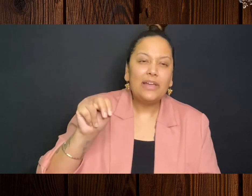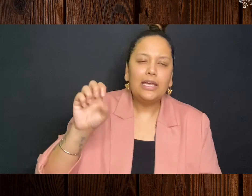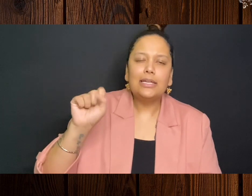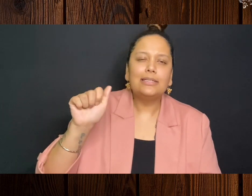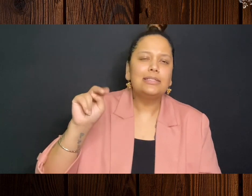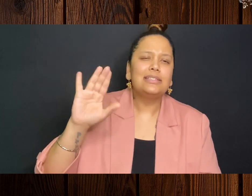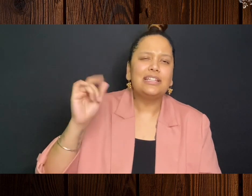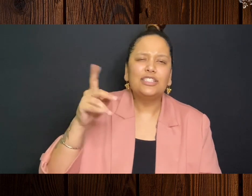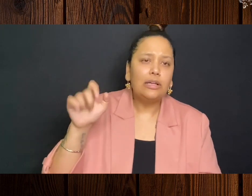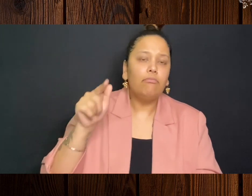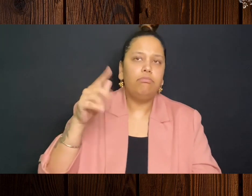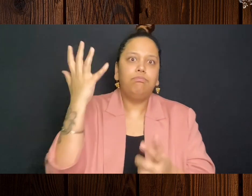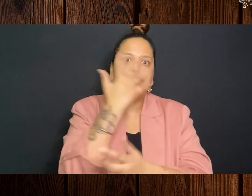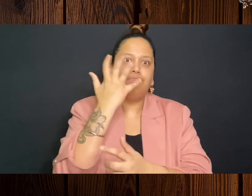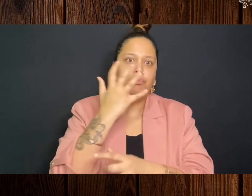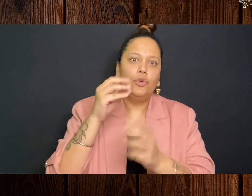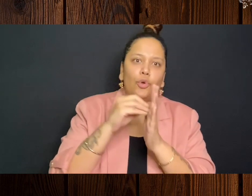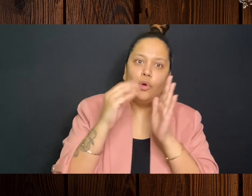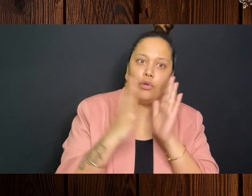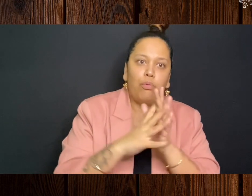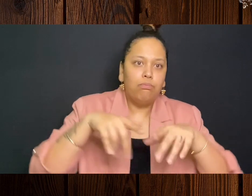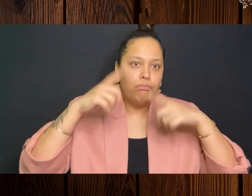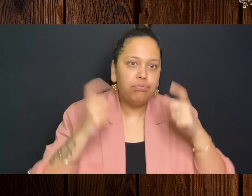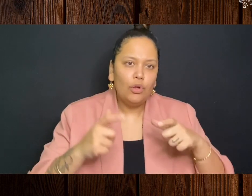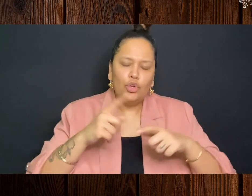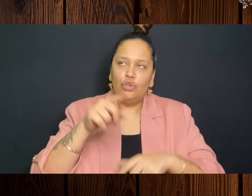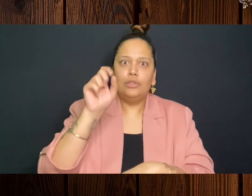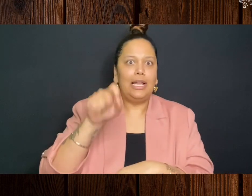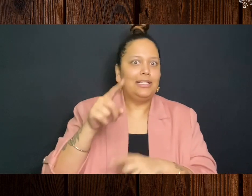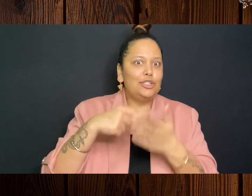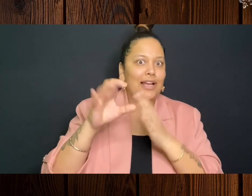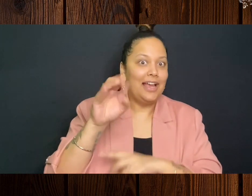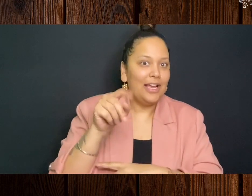phenomenal record. And you can fact check this, but I